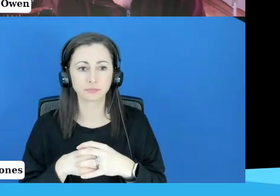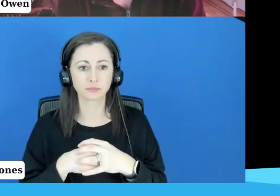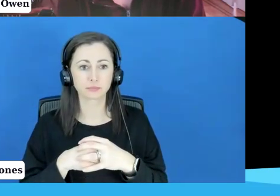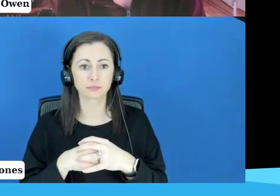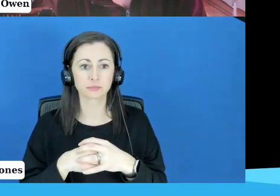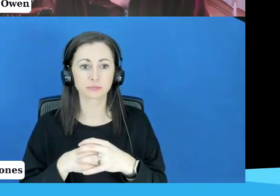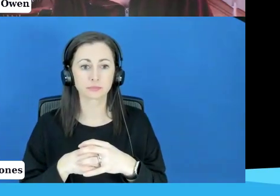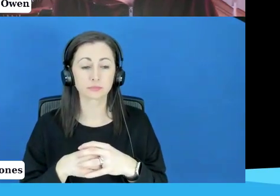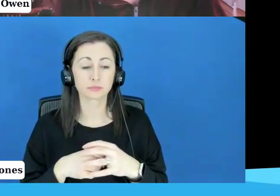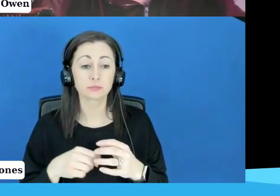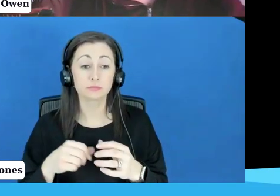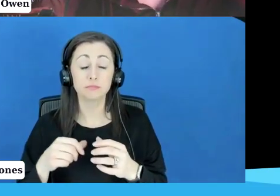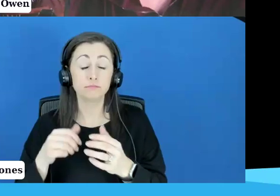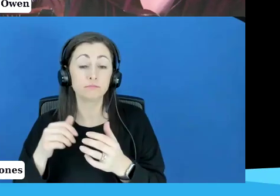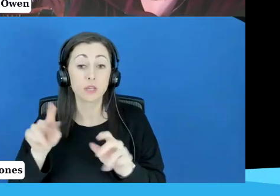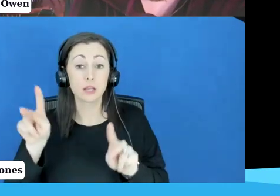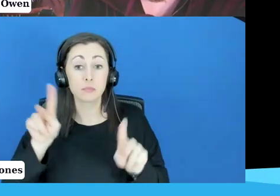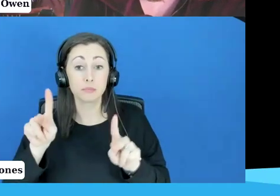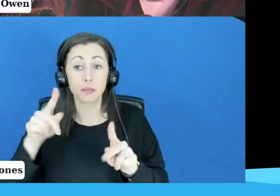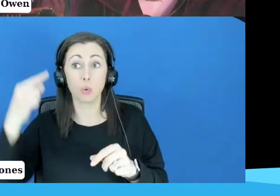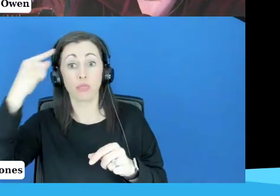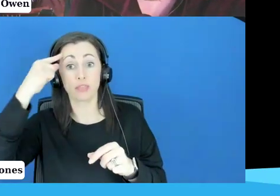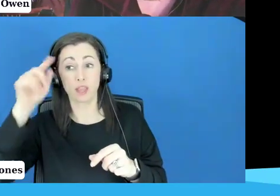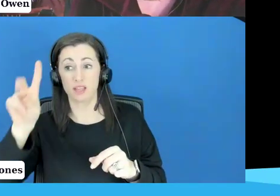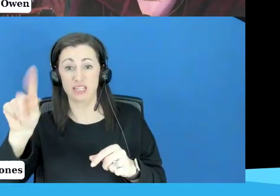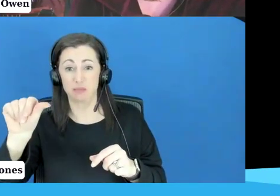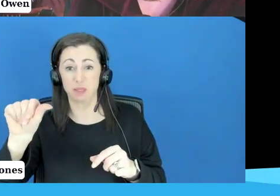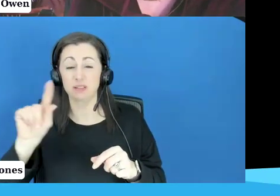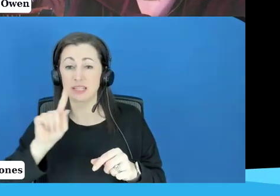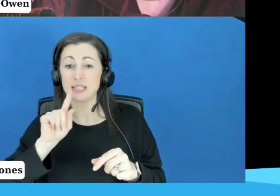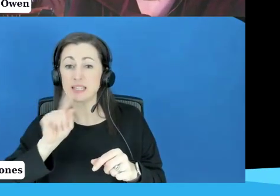that having a disability is a detriment when it comes toward parenting.